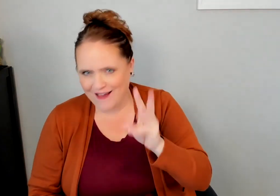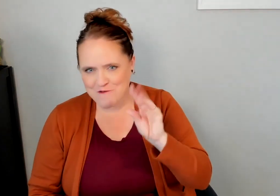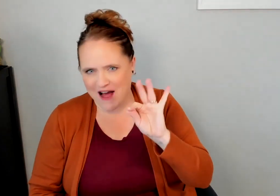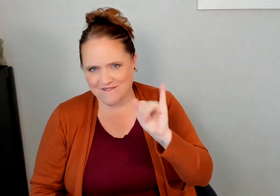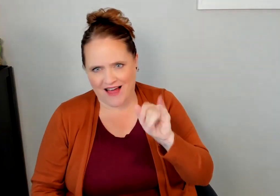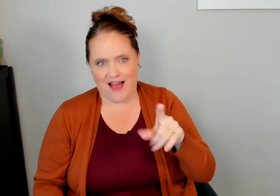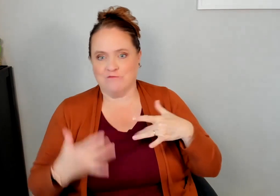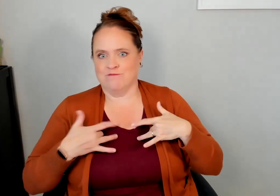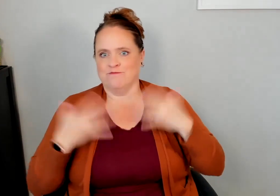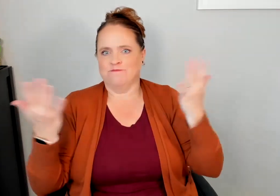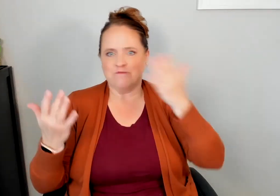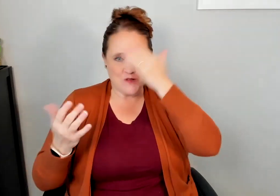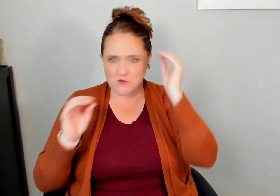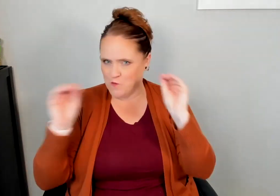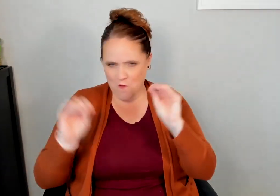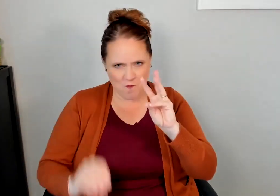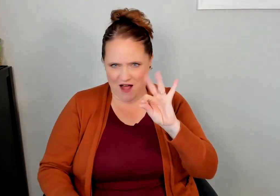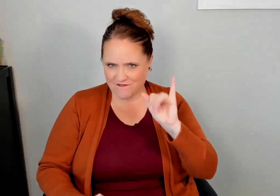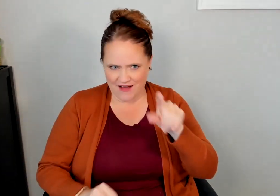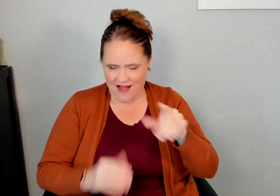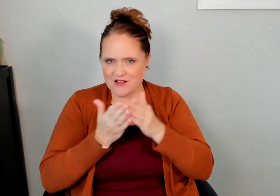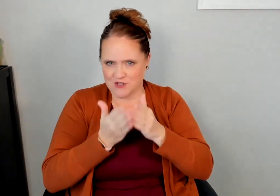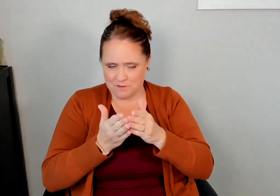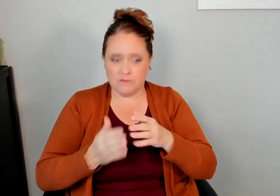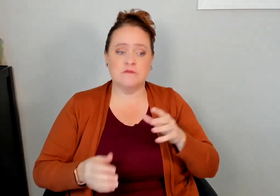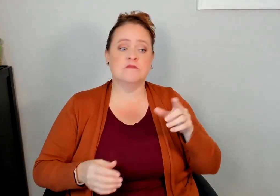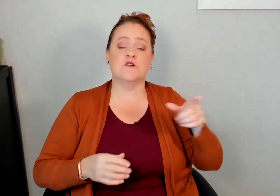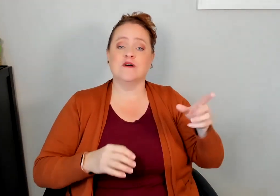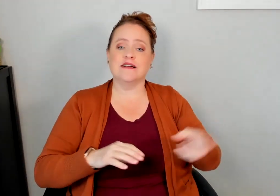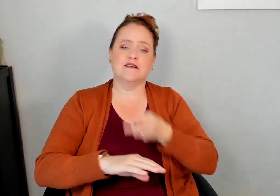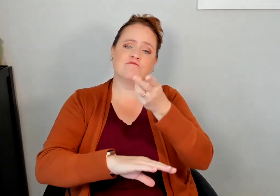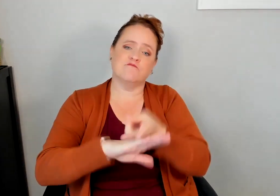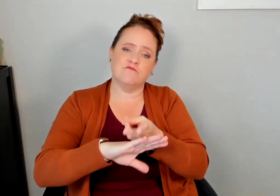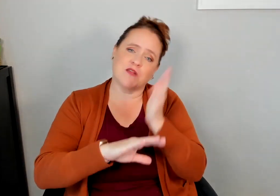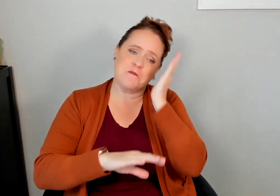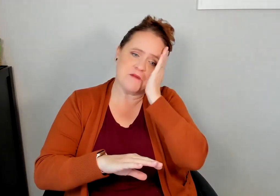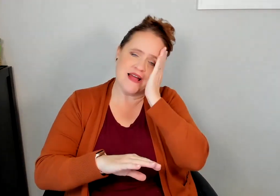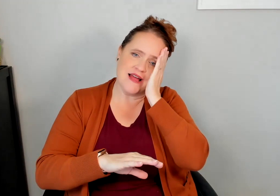and swam and ate he hopped on wi-fi wi-fi is included there and we hadn't had wi-fi for